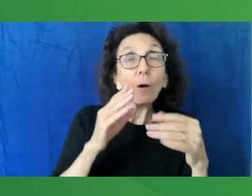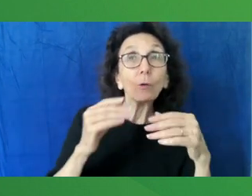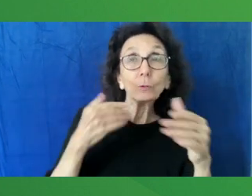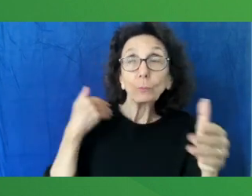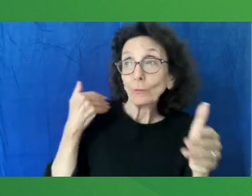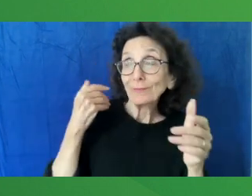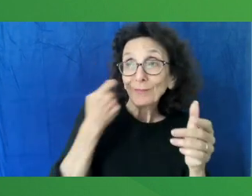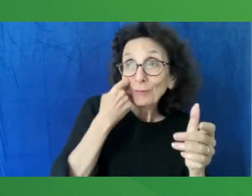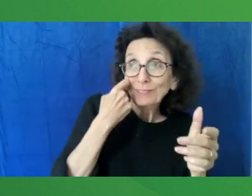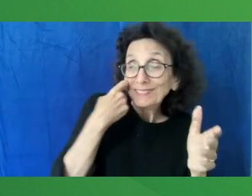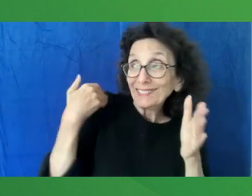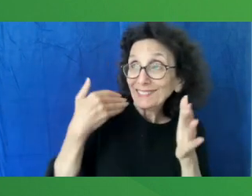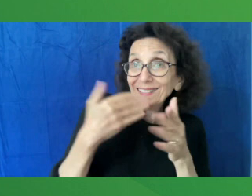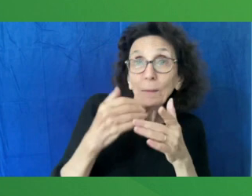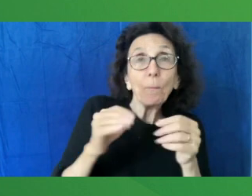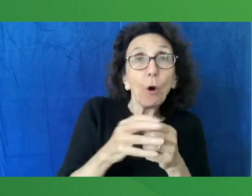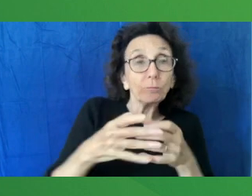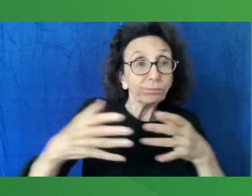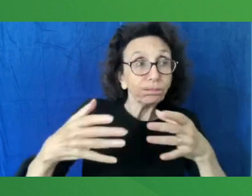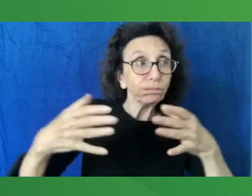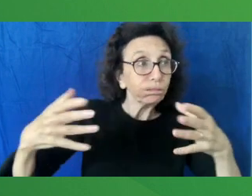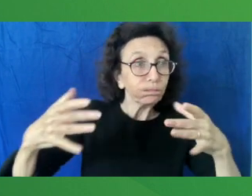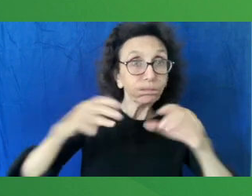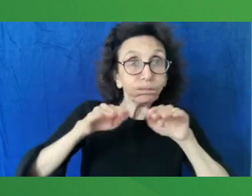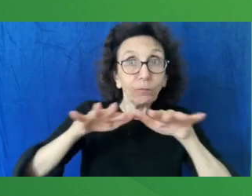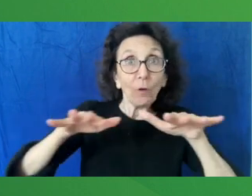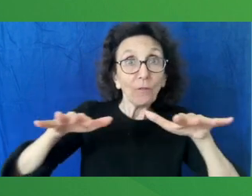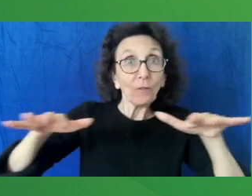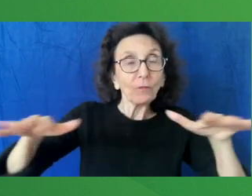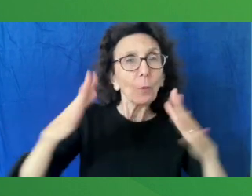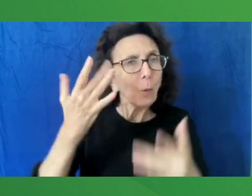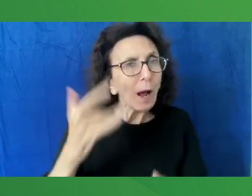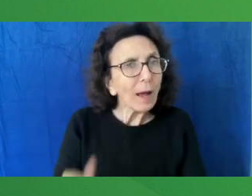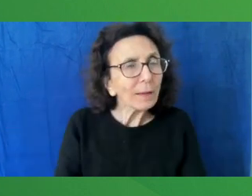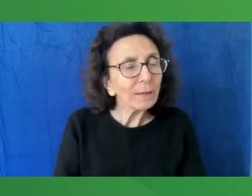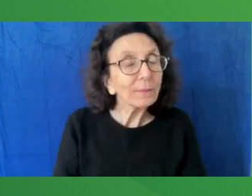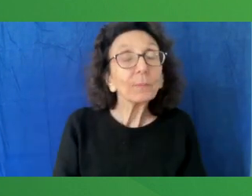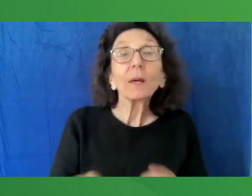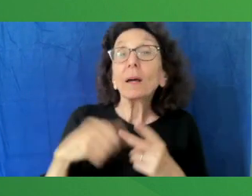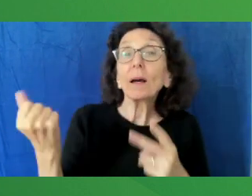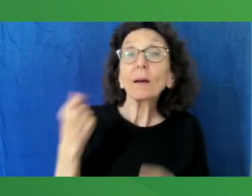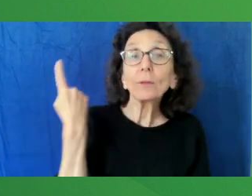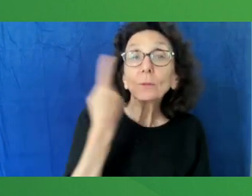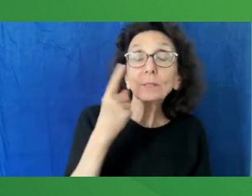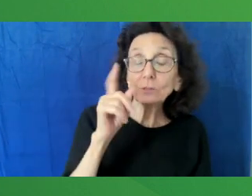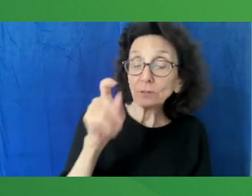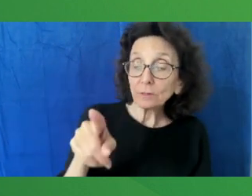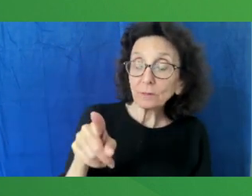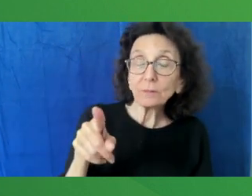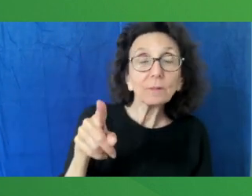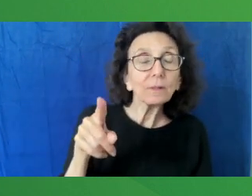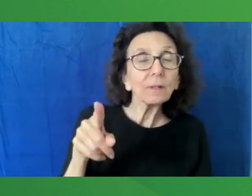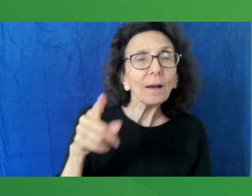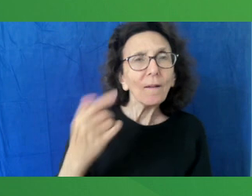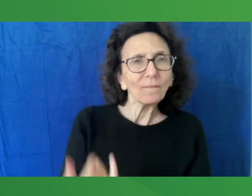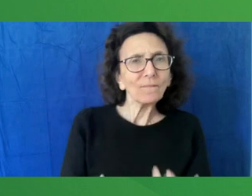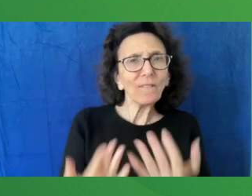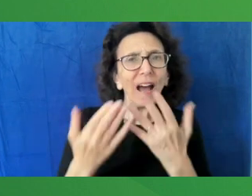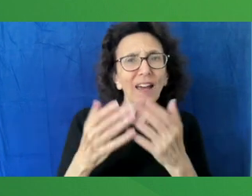And people are asking why are these fires getting bigger?